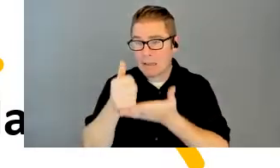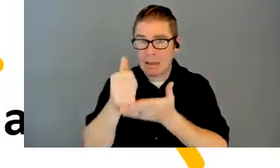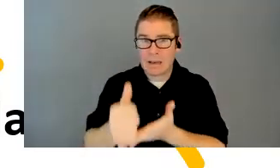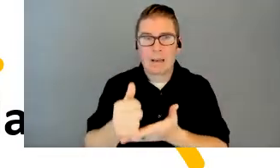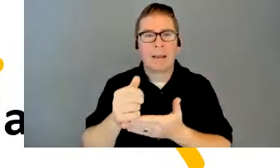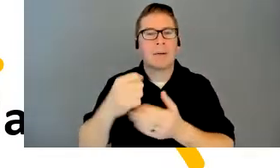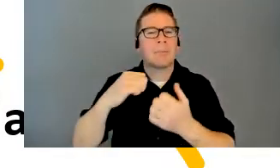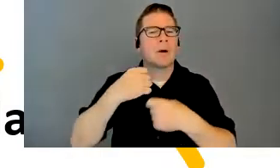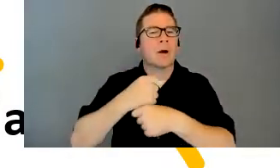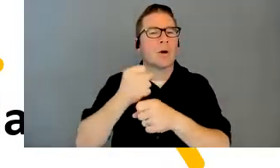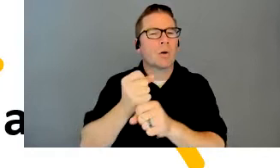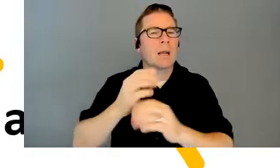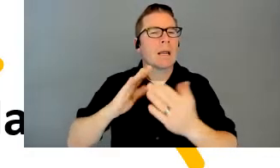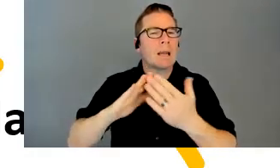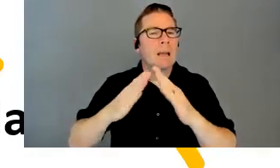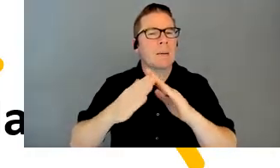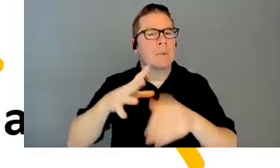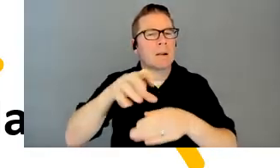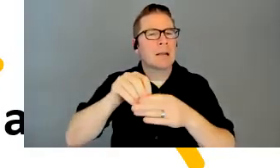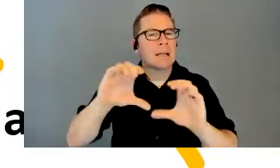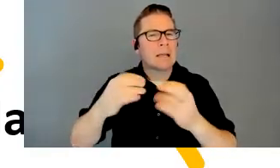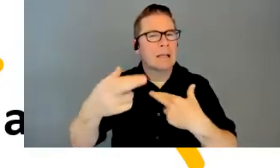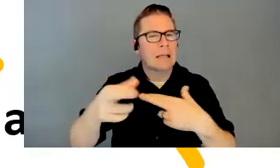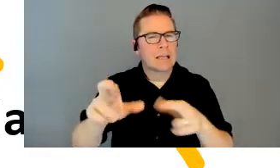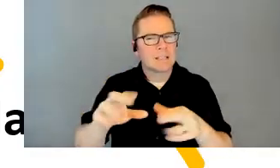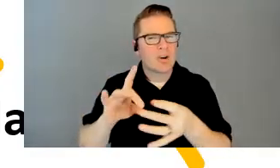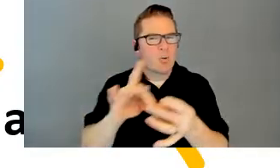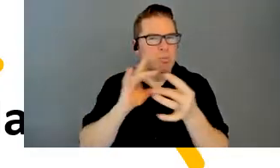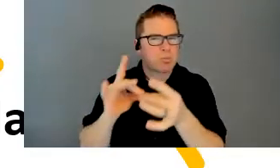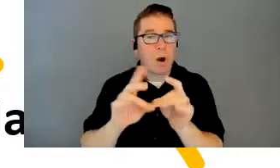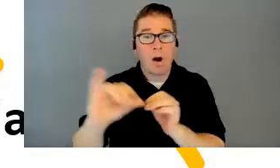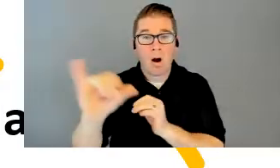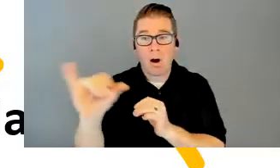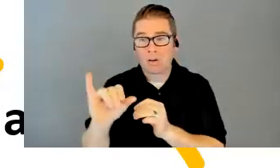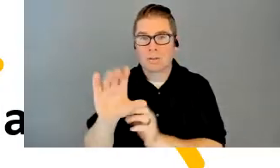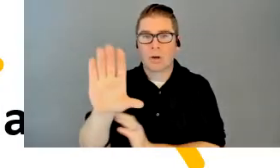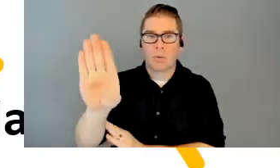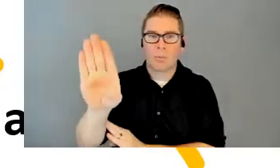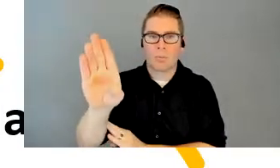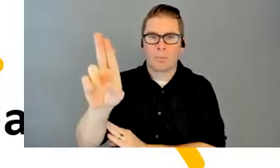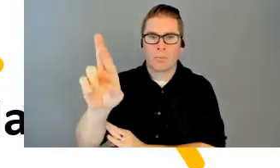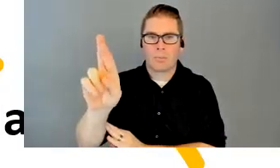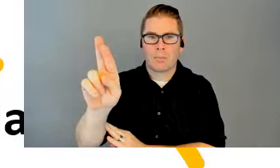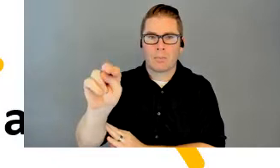but also having to deal with the very real issue of burnout that I think most of us have experienced some symptoms of